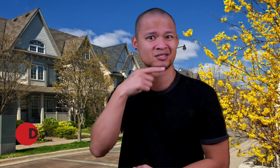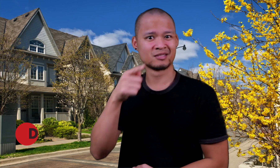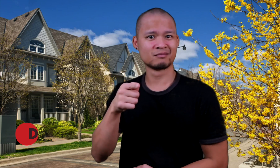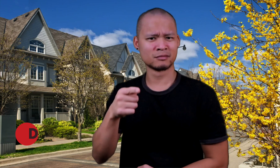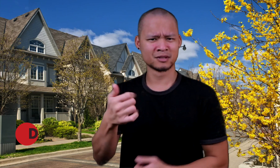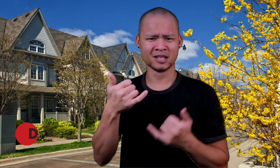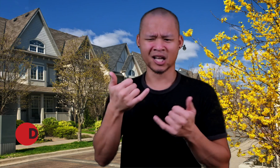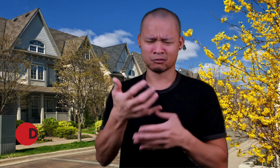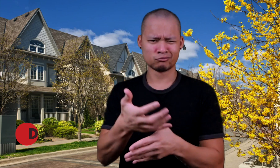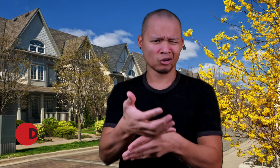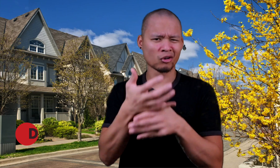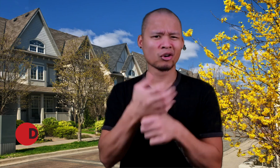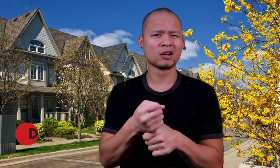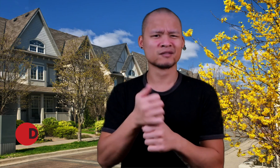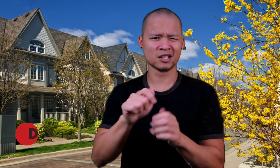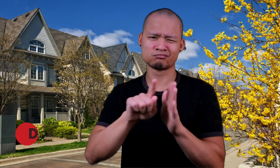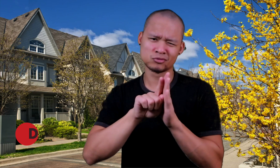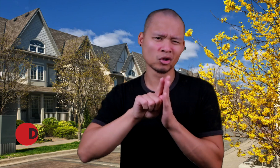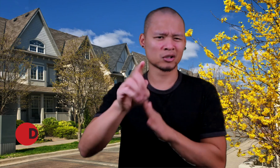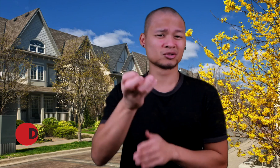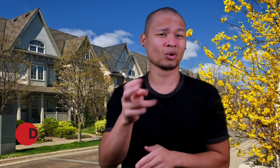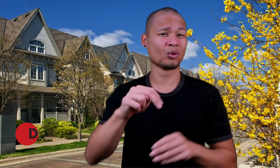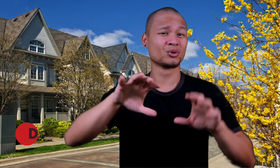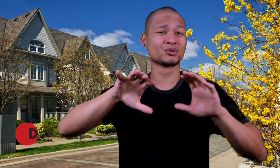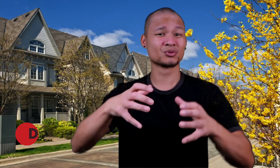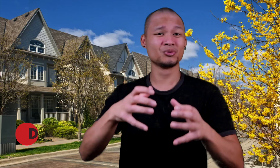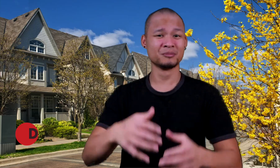further by launching his own group.